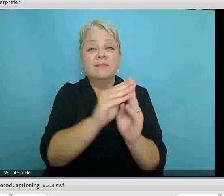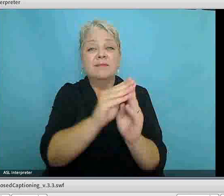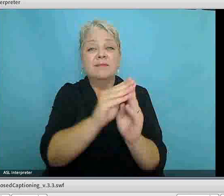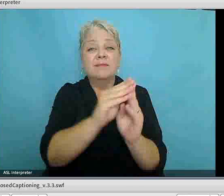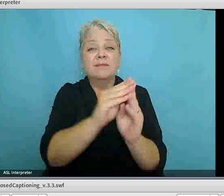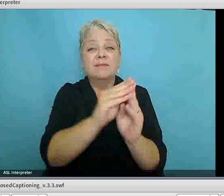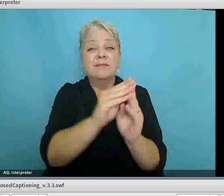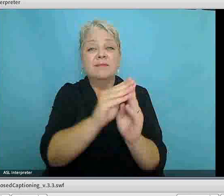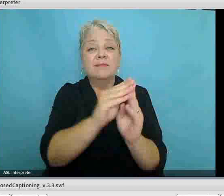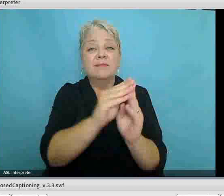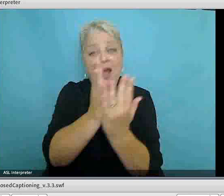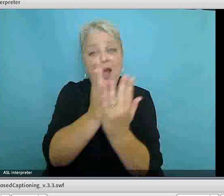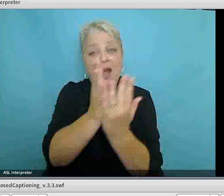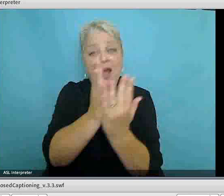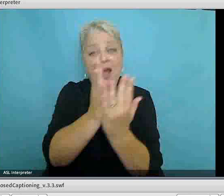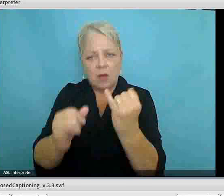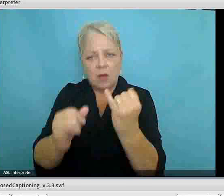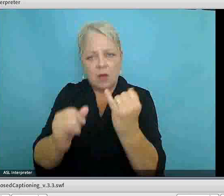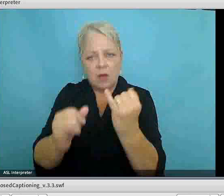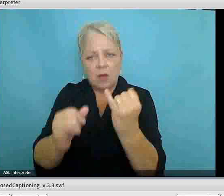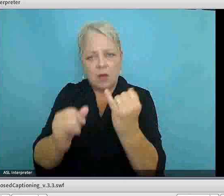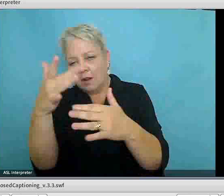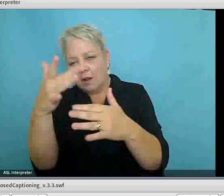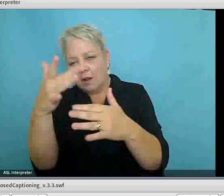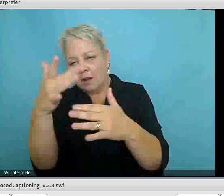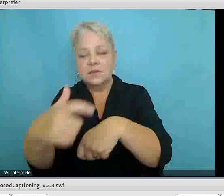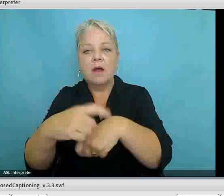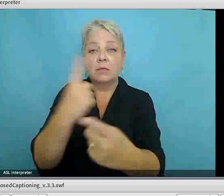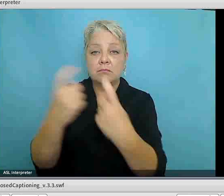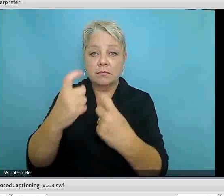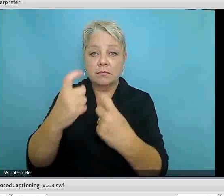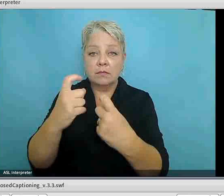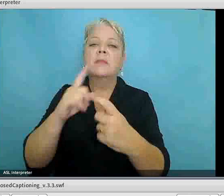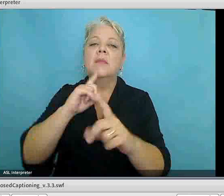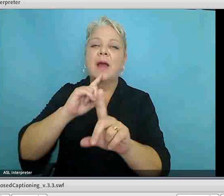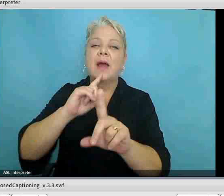you specific instructions about how to ask questions at that time.